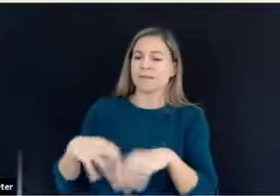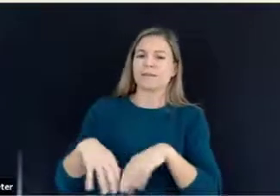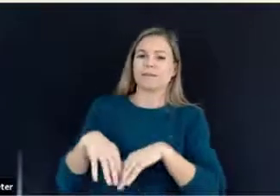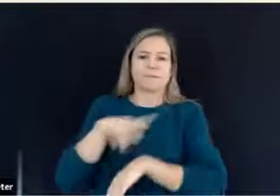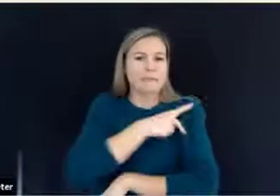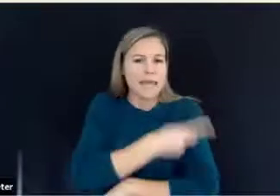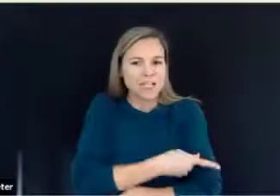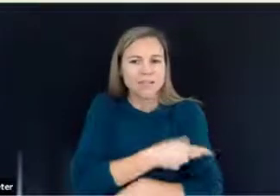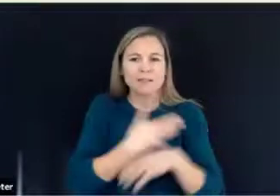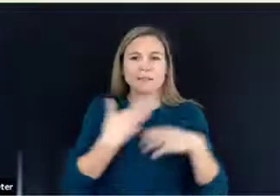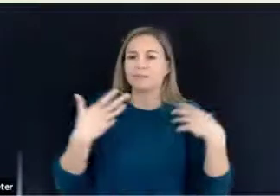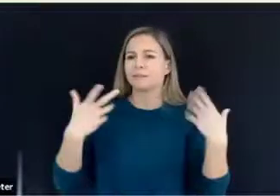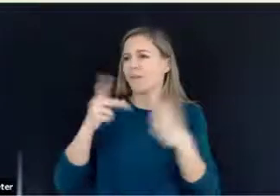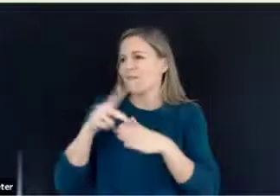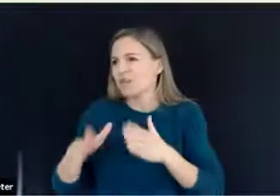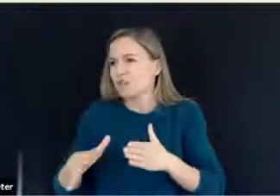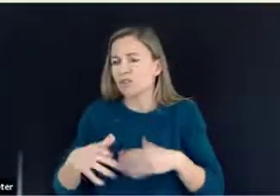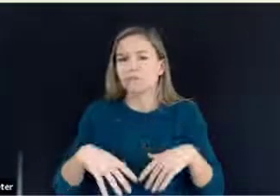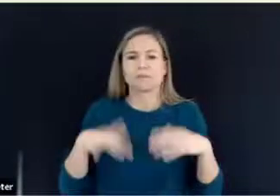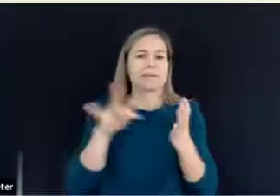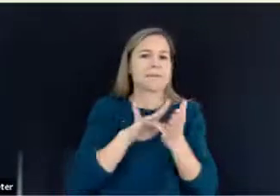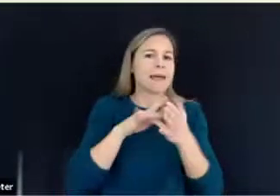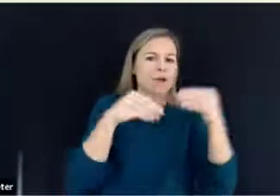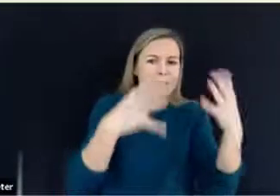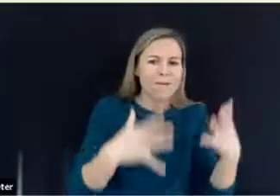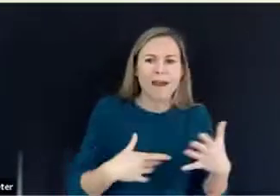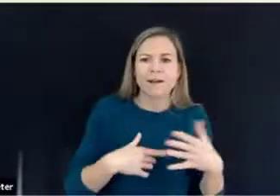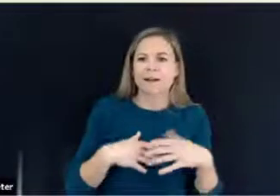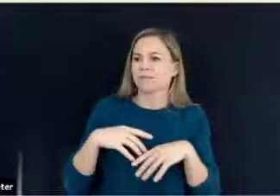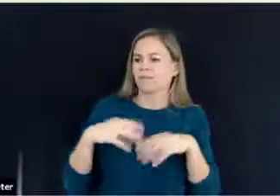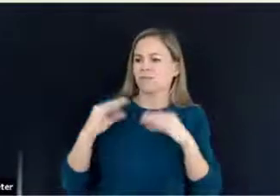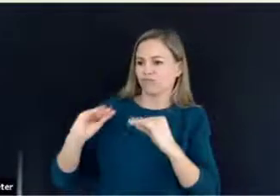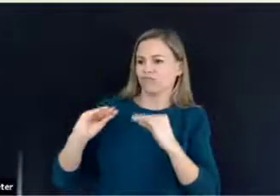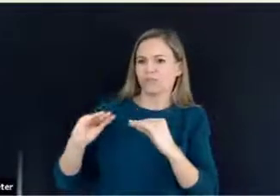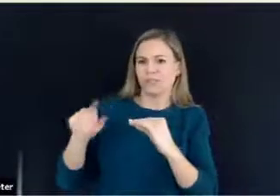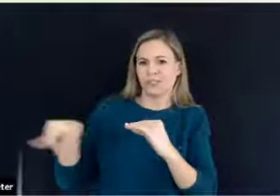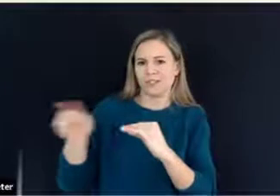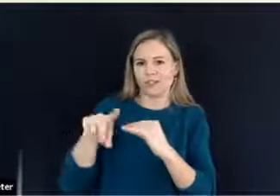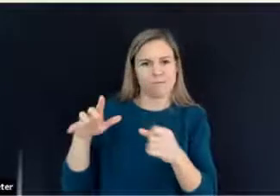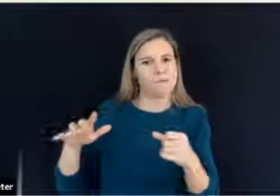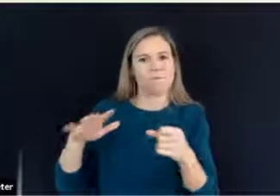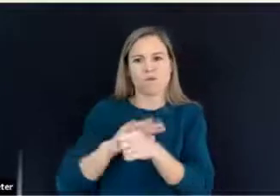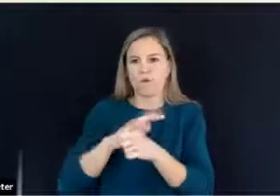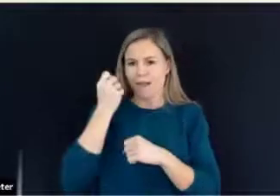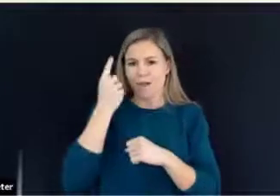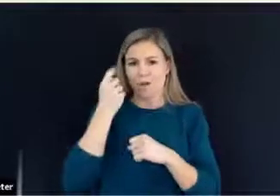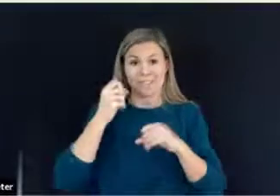and medical providers understand that this is all one disease.